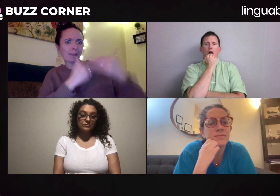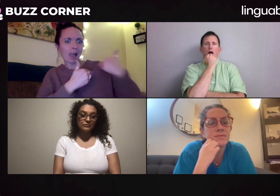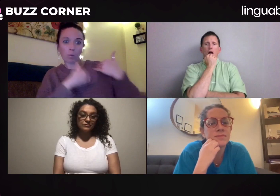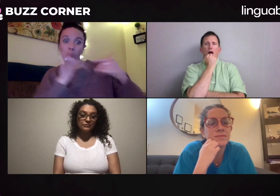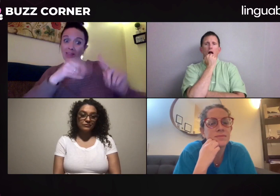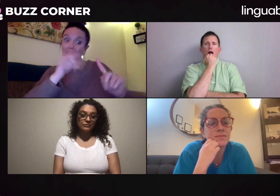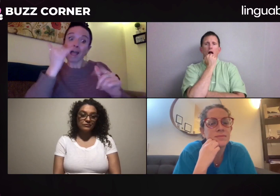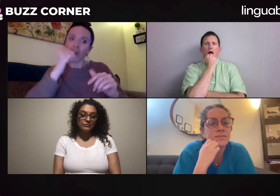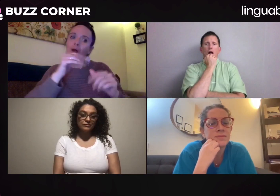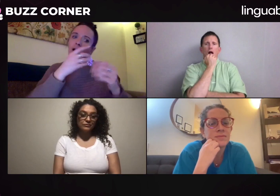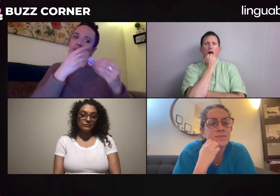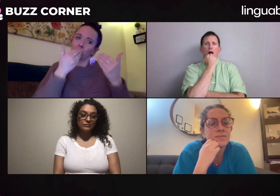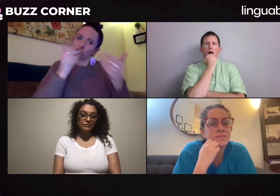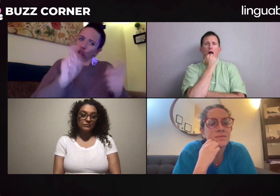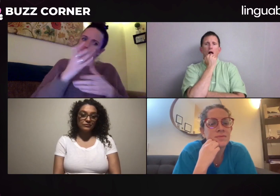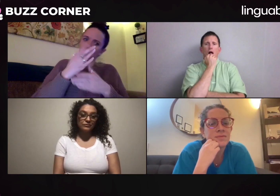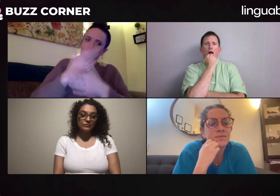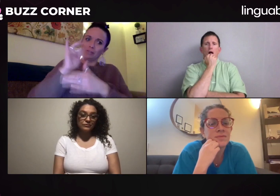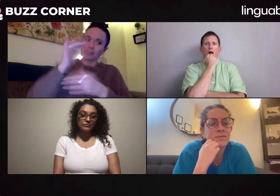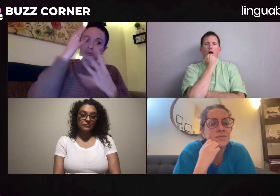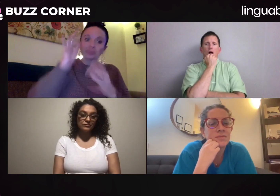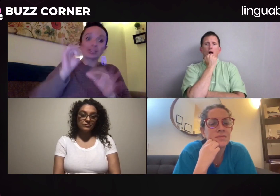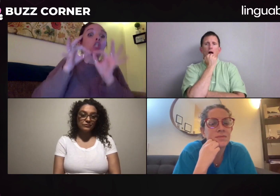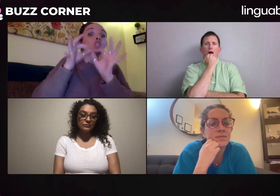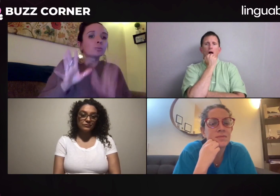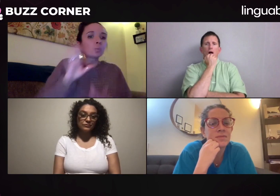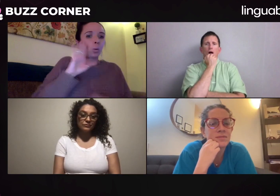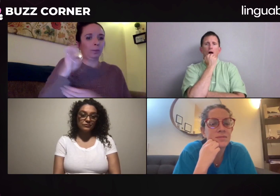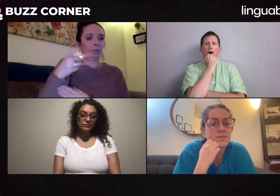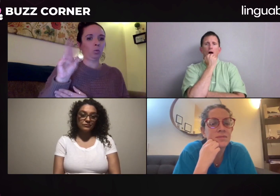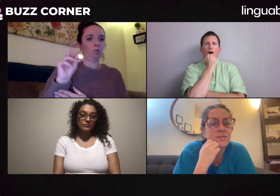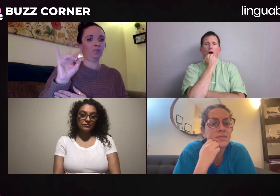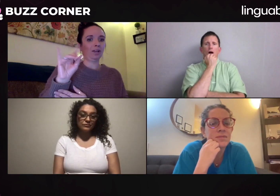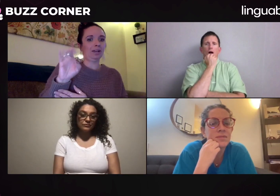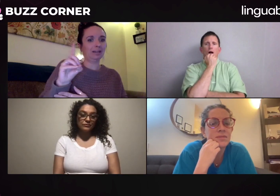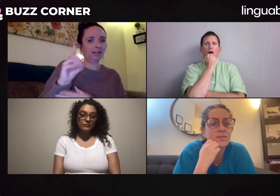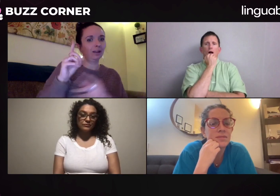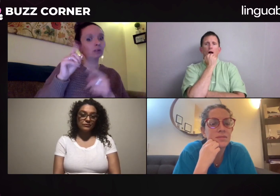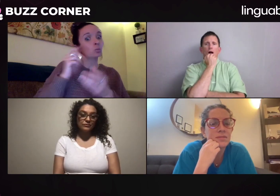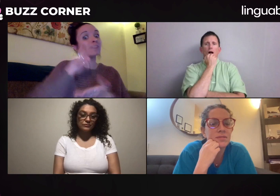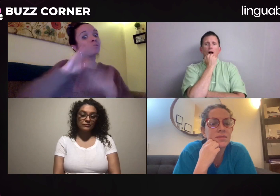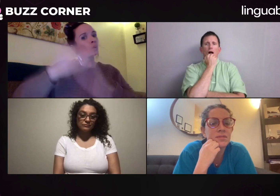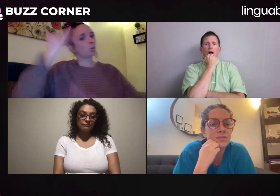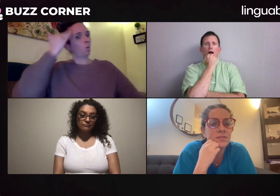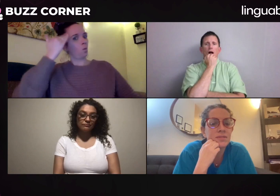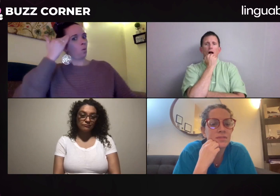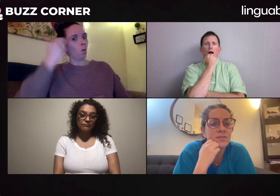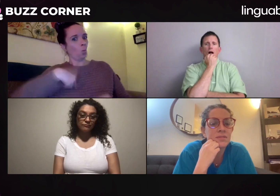but having the ability to get the word out to folks that there is an interpreter provided without naming the interpreter necessarily,